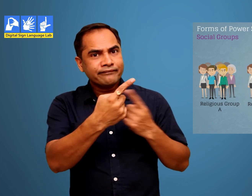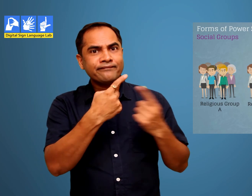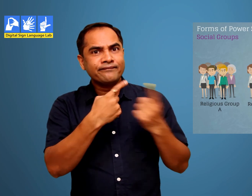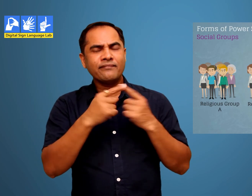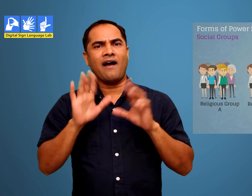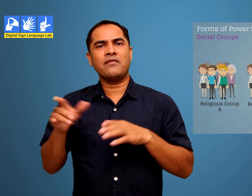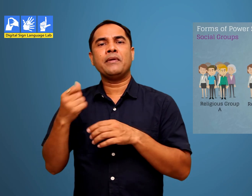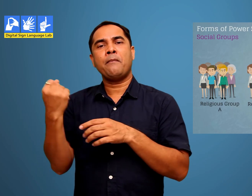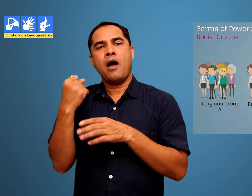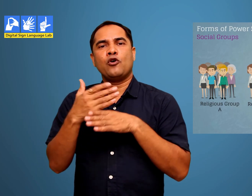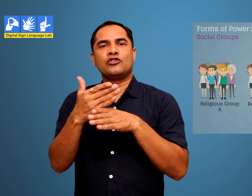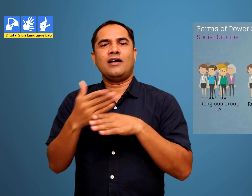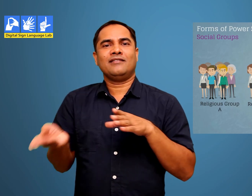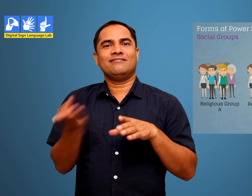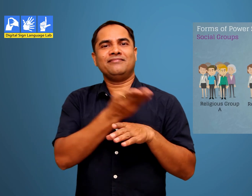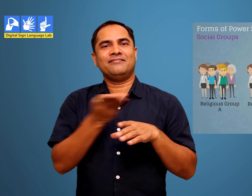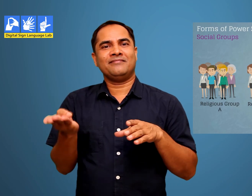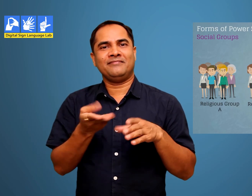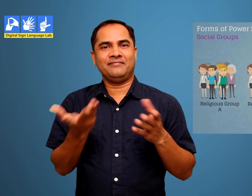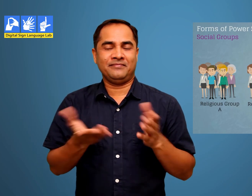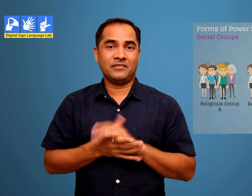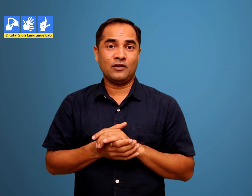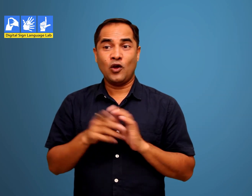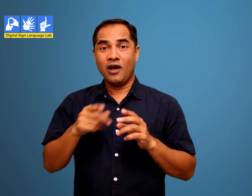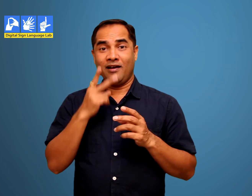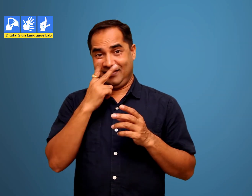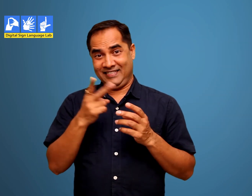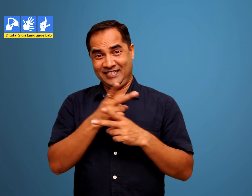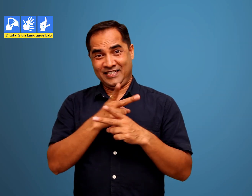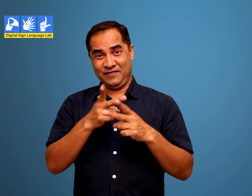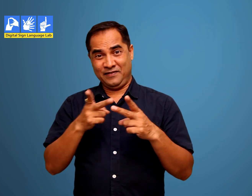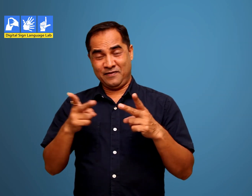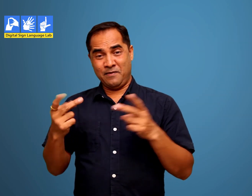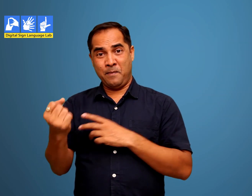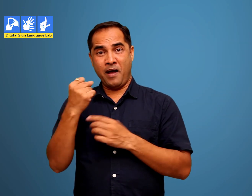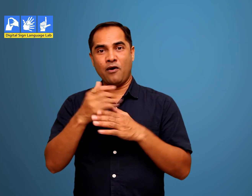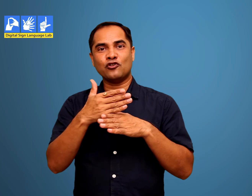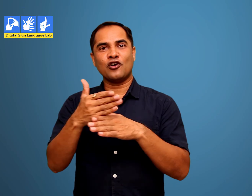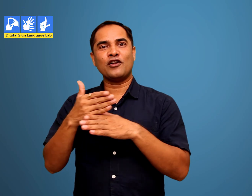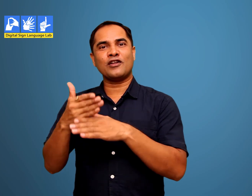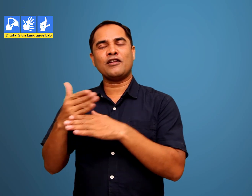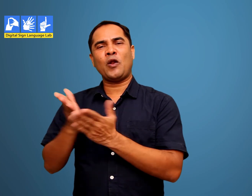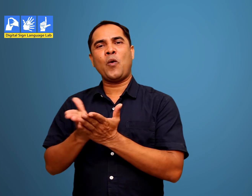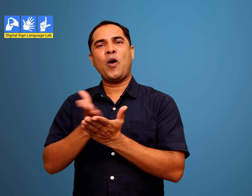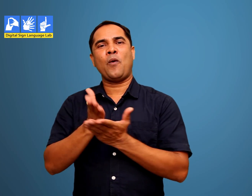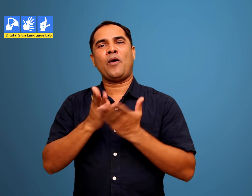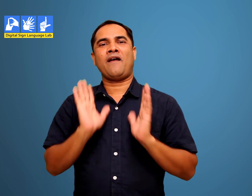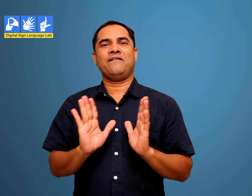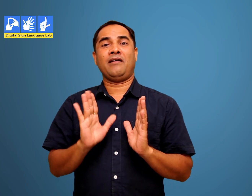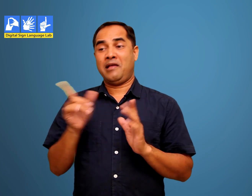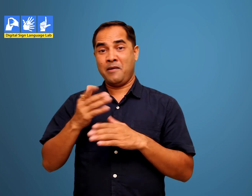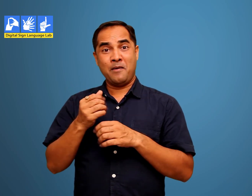decision-making process. Now you have seen different ways of sharing power. If